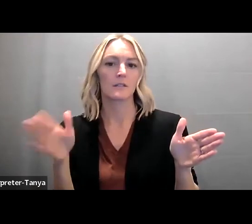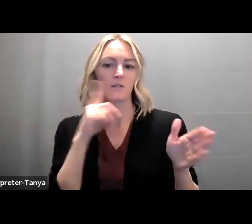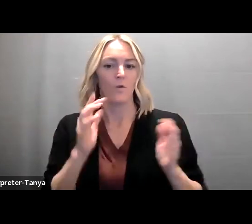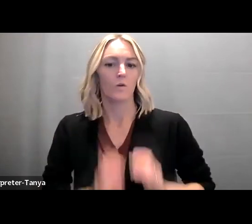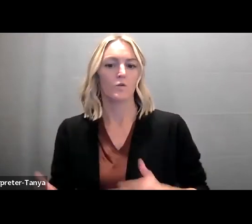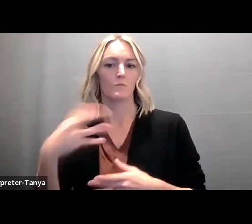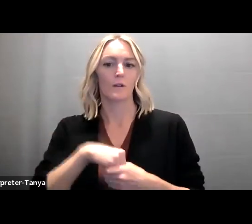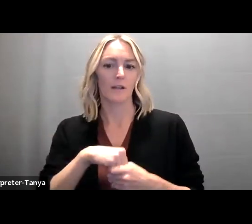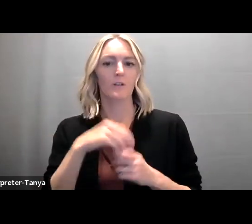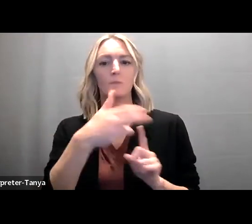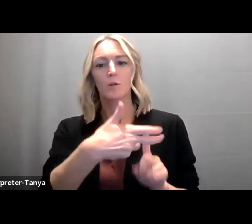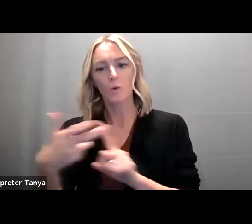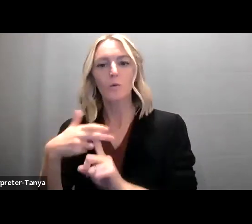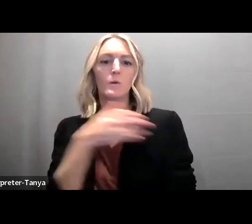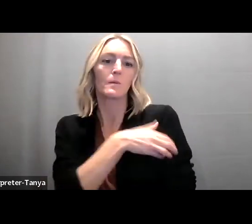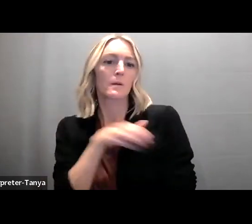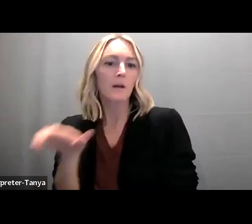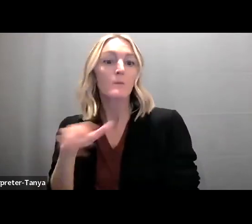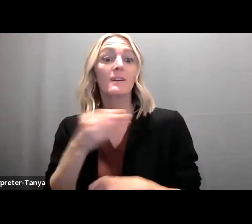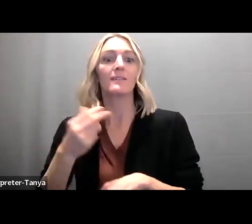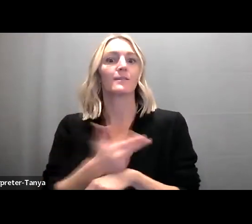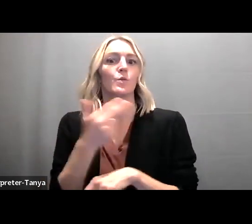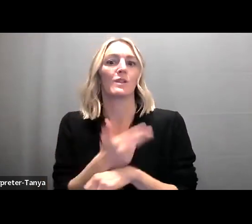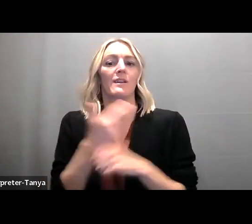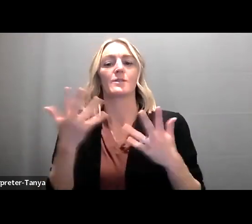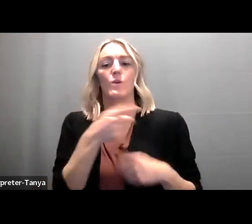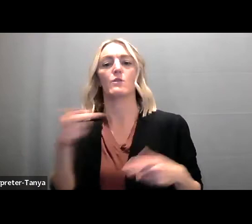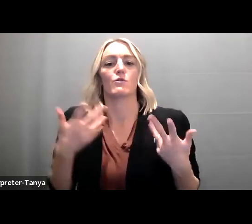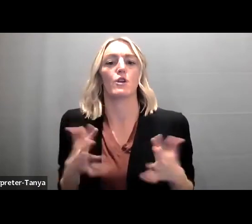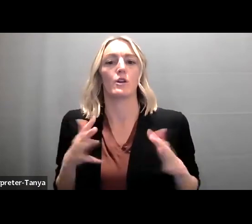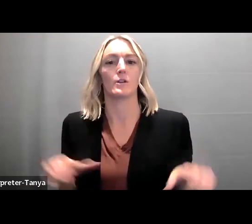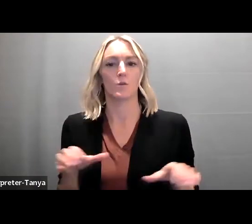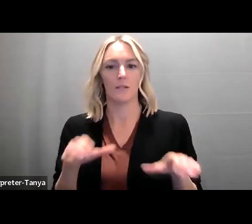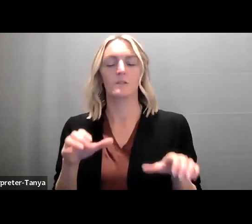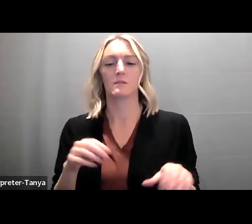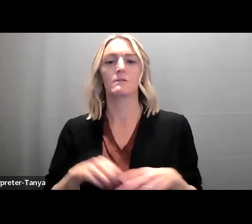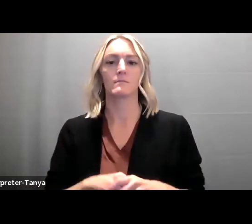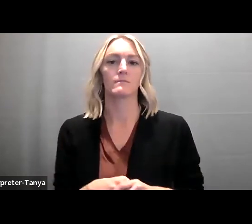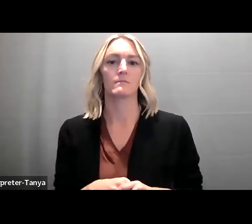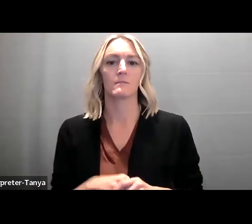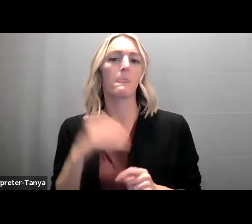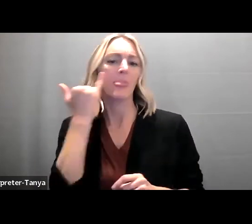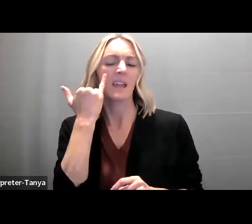to recruitment and empowerment and utilizing what you're already doing a SILCK if you're doing any of those type of programming.